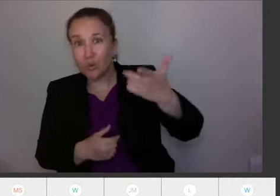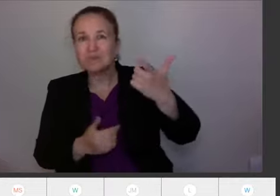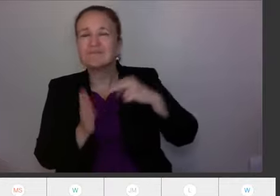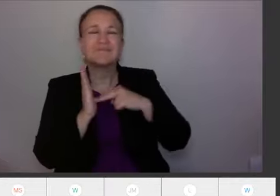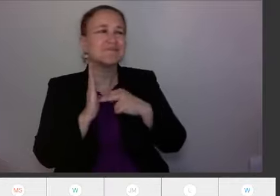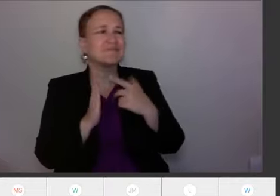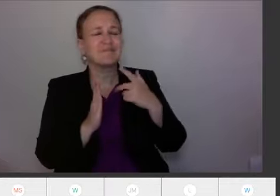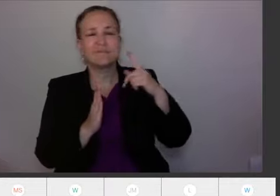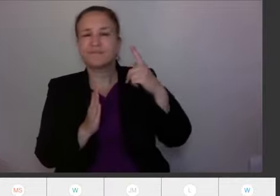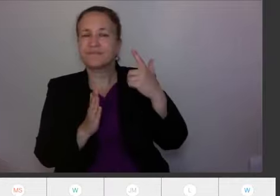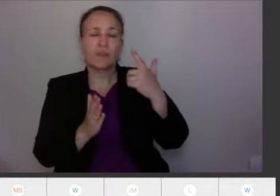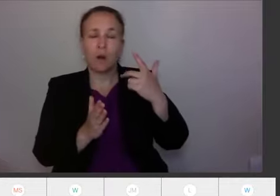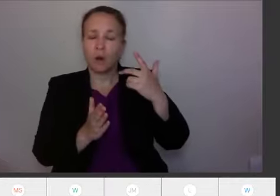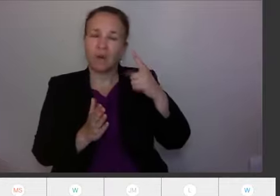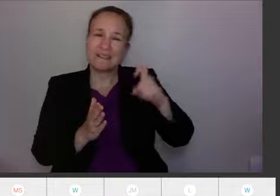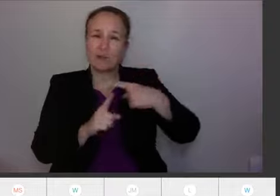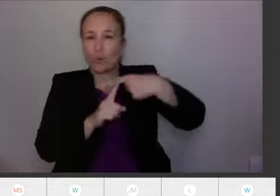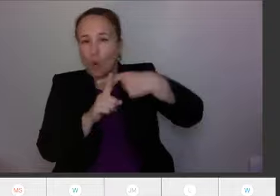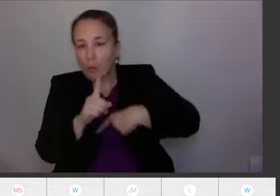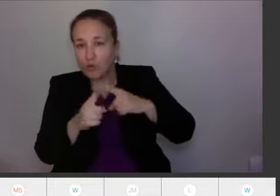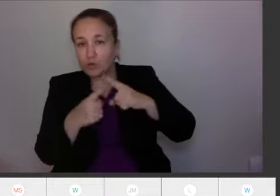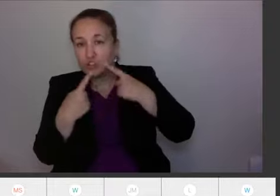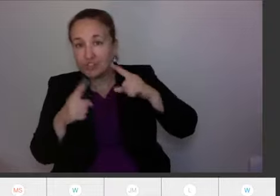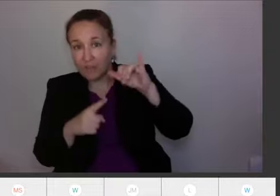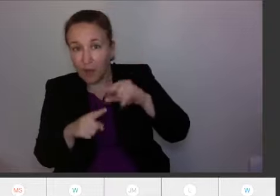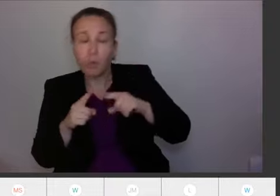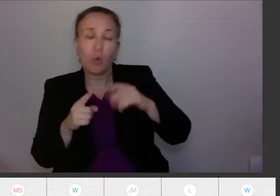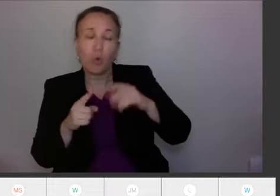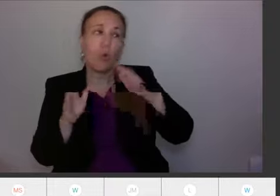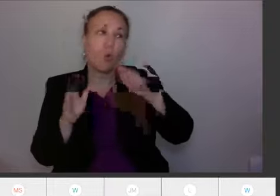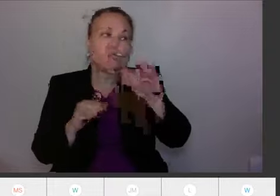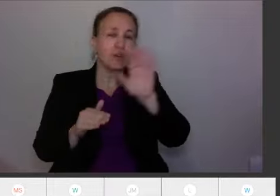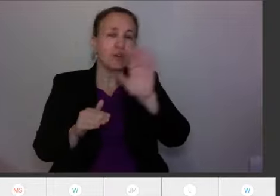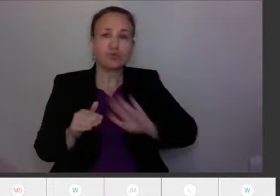to get there but hopefully around 100 tests per site